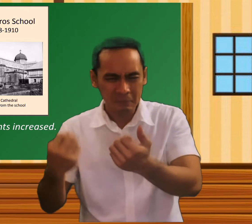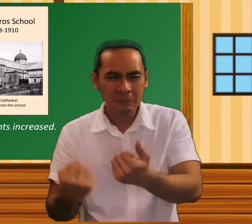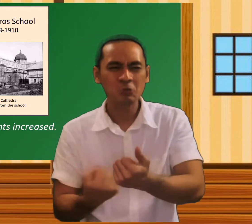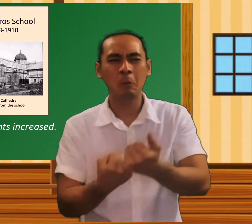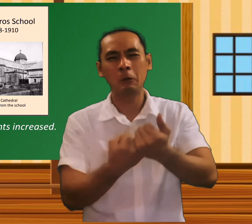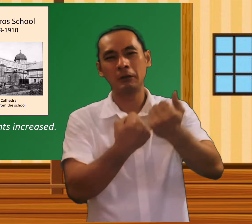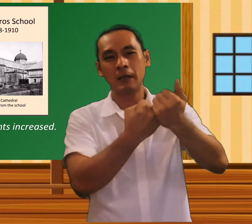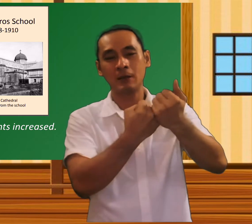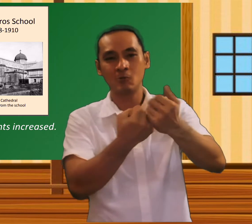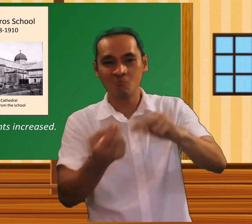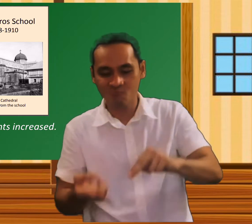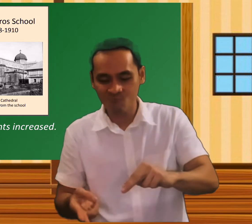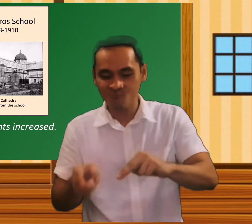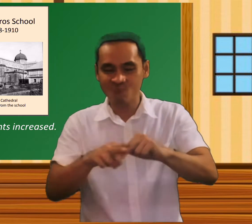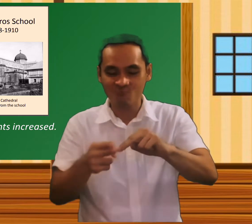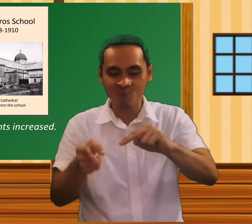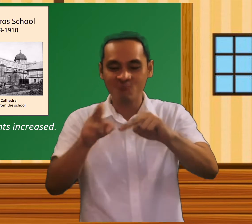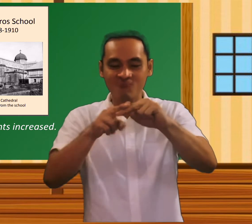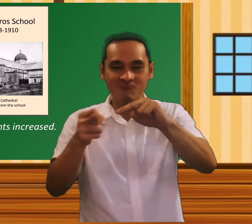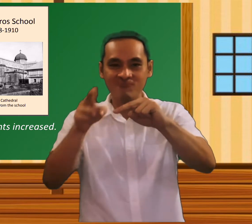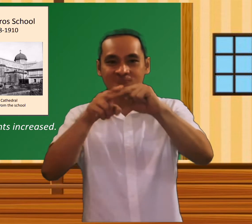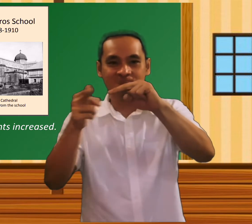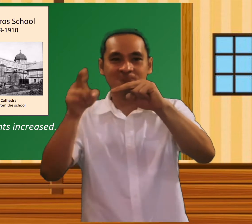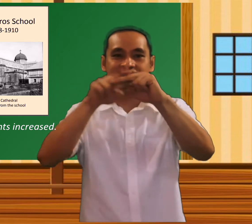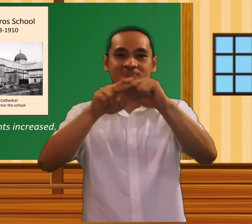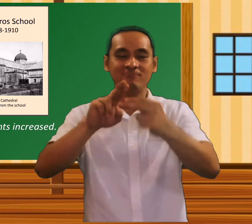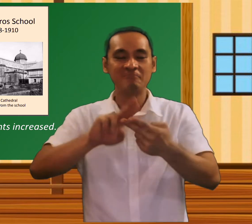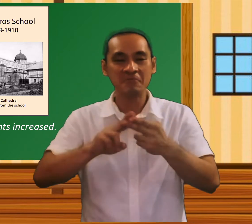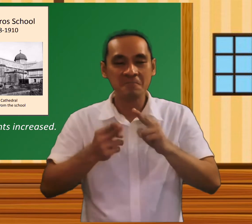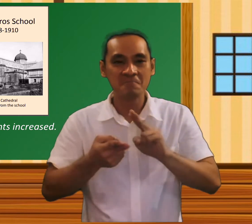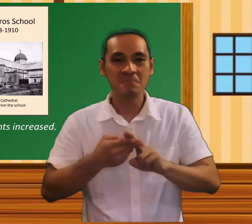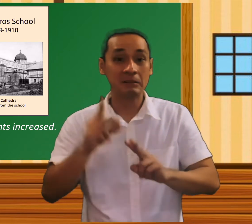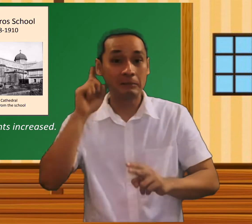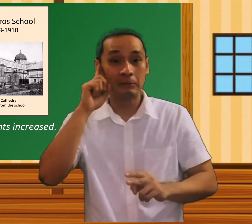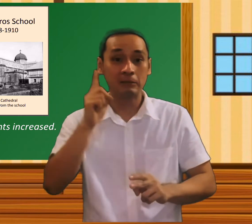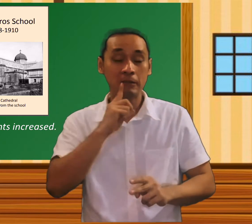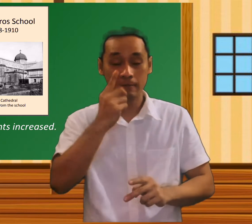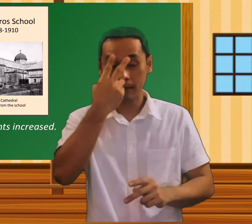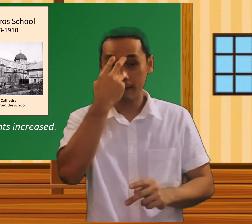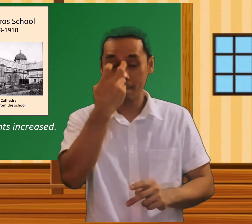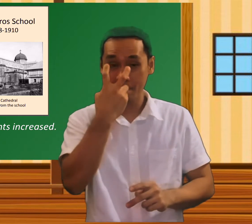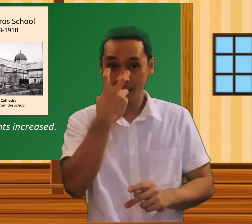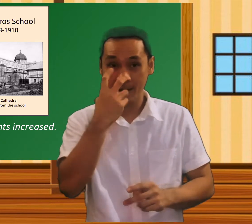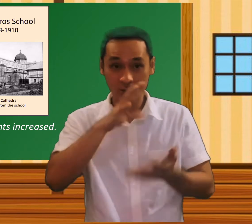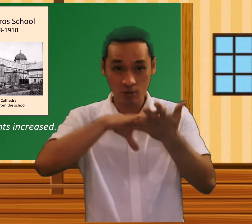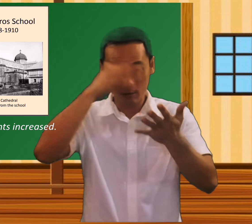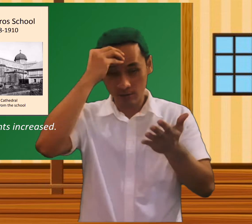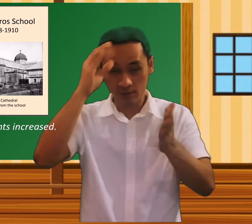accommodate the growing number of deaf and blind learners and faculty members